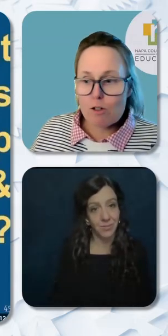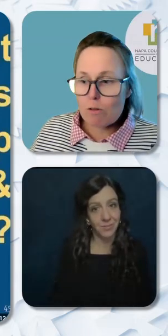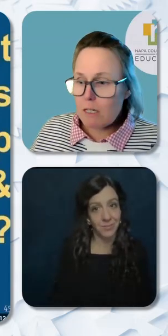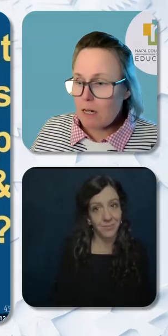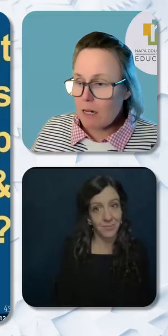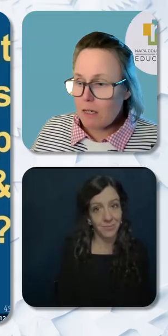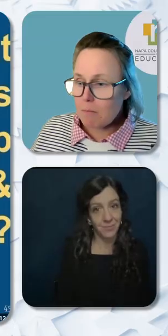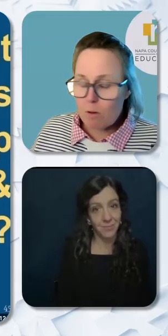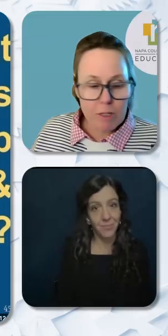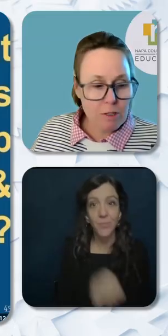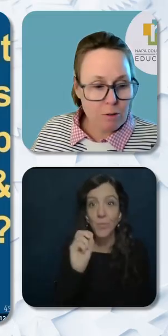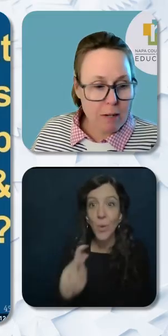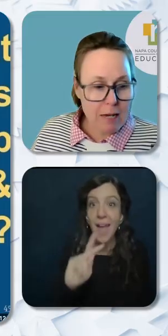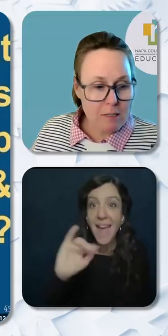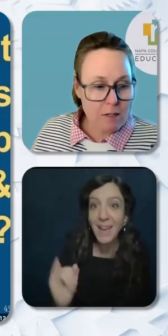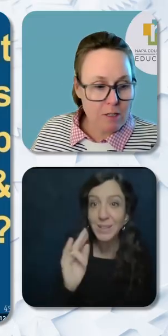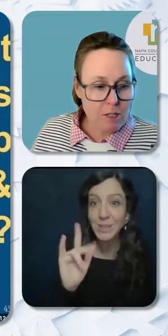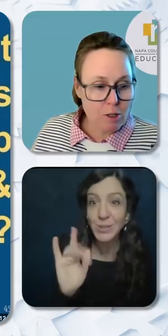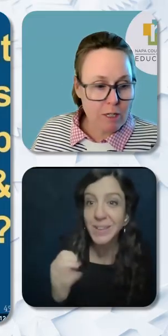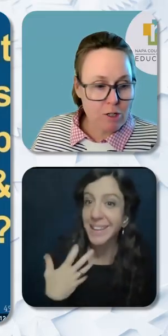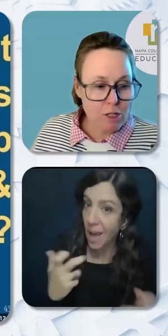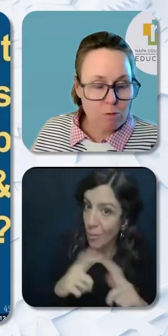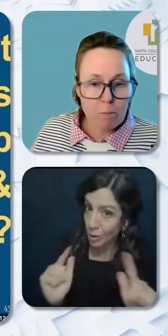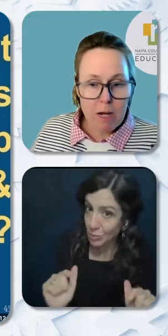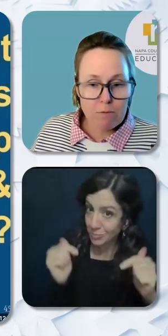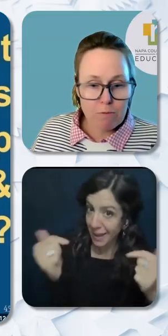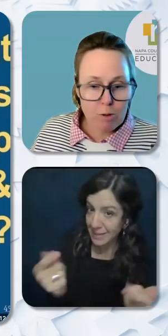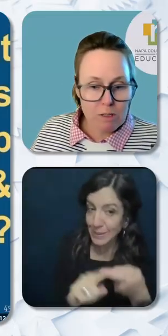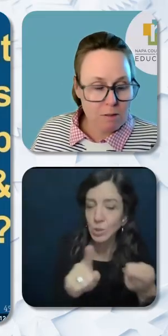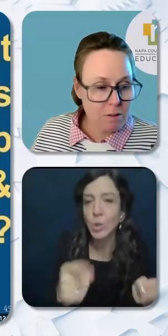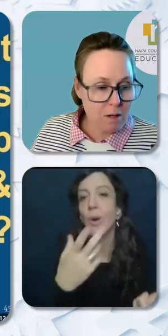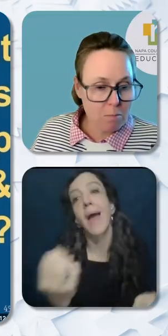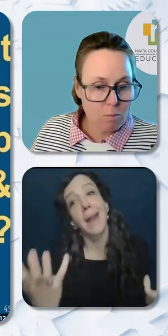Okay, Julie, I am going to pass it on to you, and just remind folks,